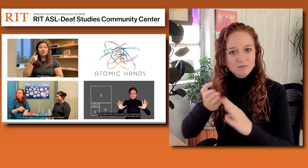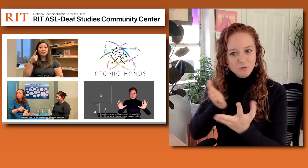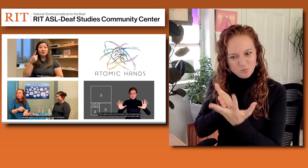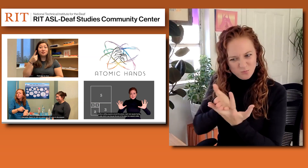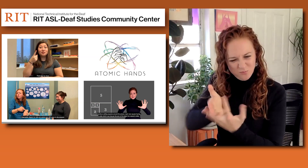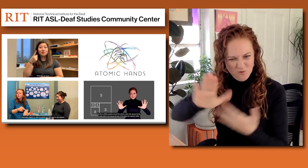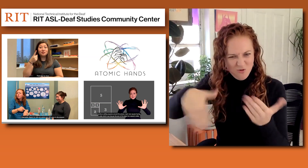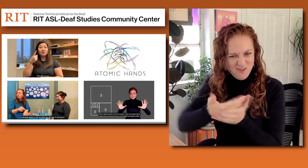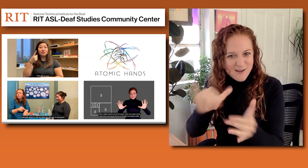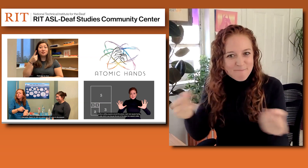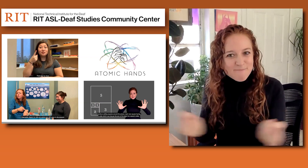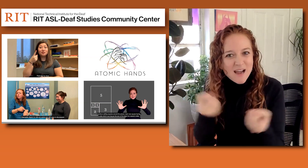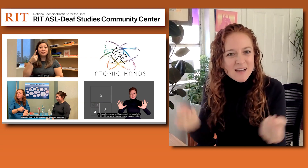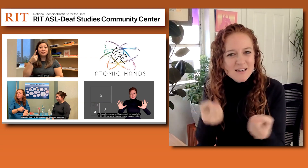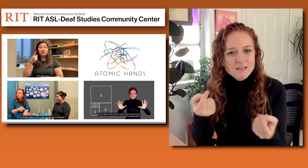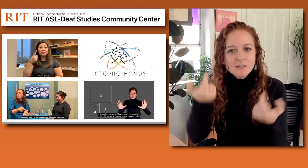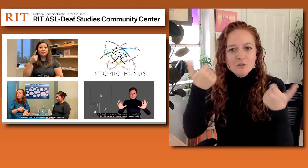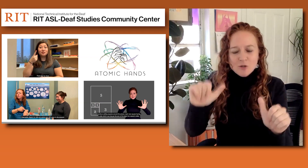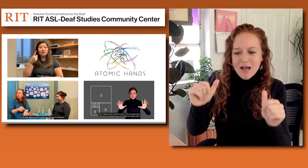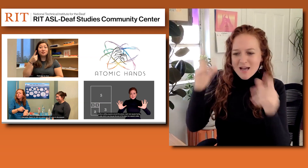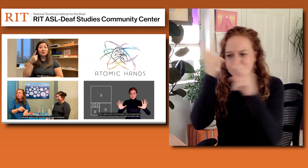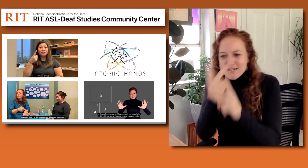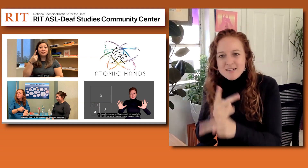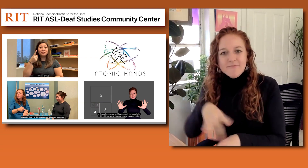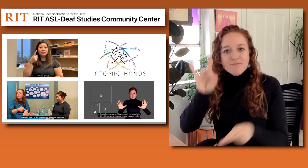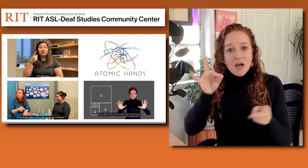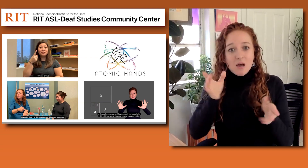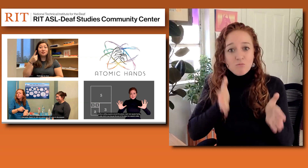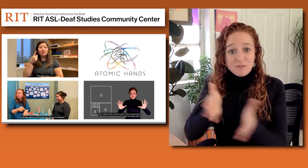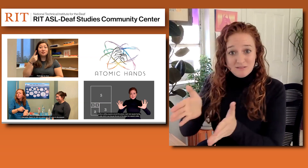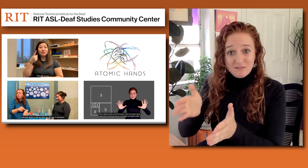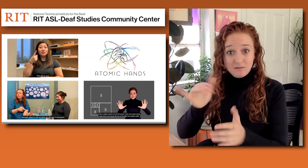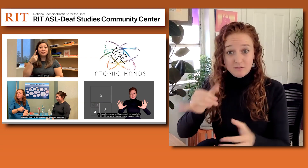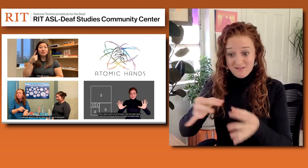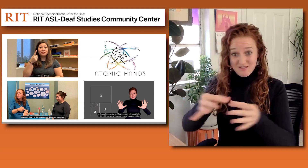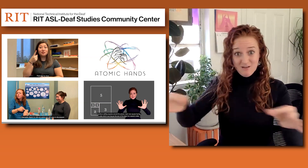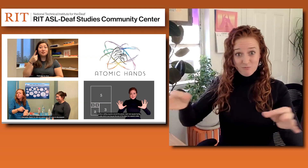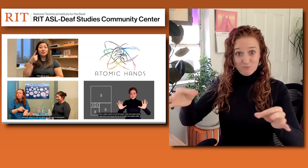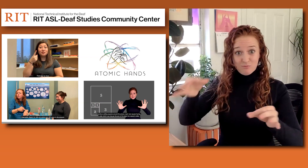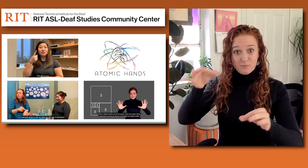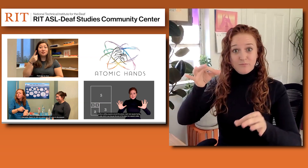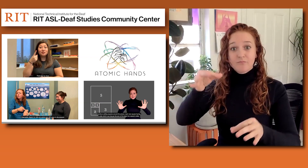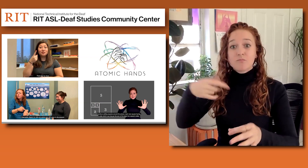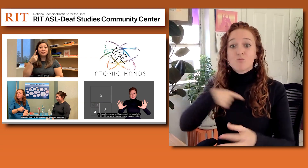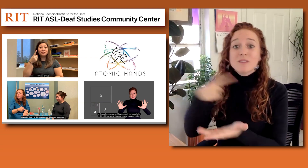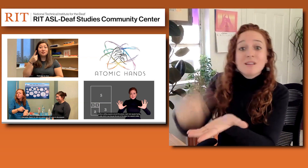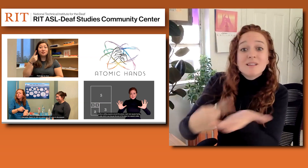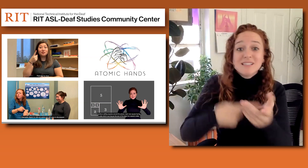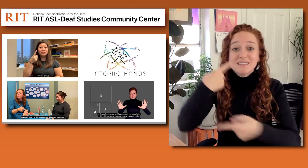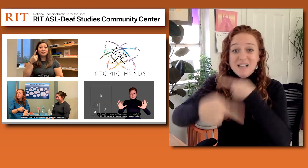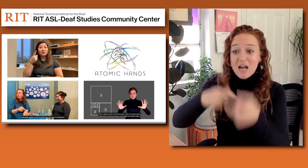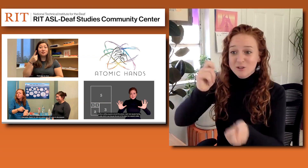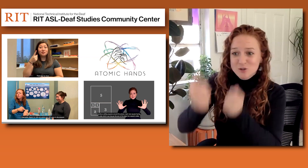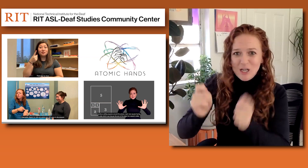and in going through the deaf community and trying to figure out and find ways how we can talk about language